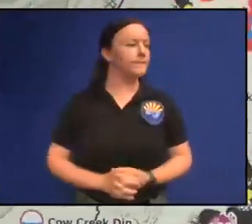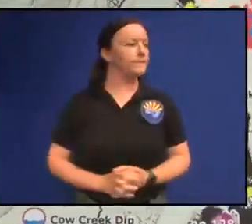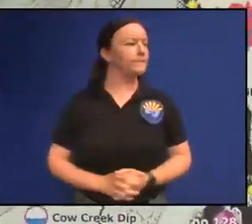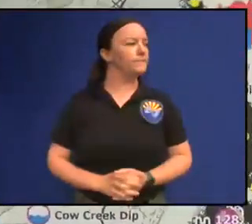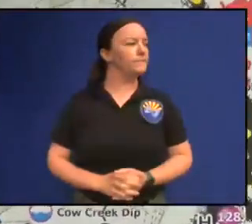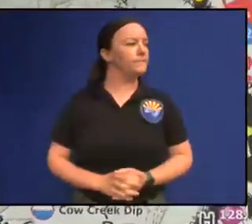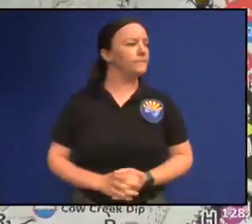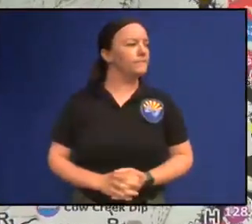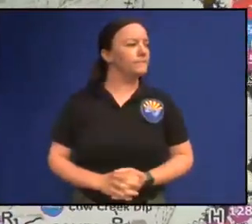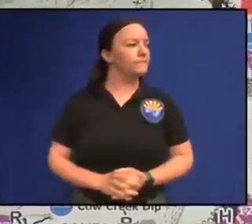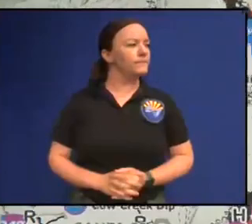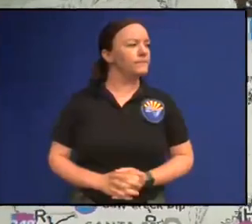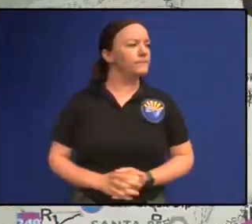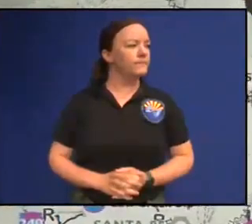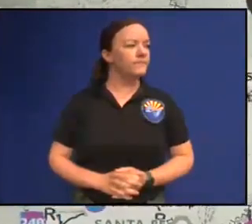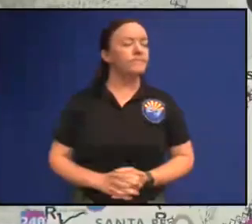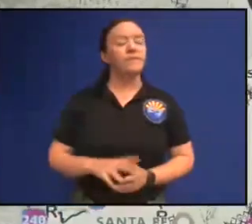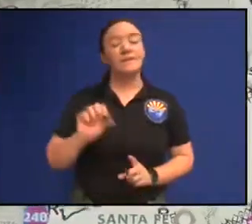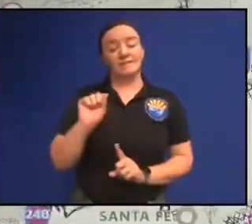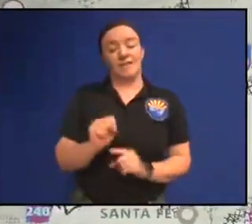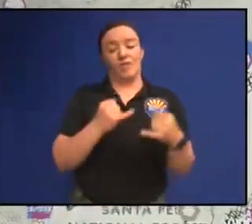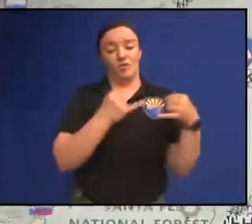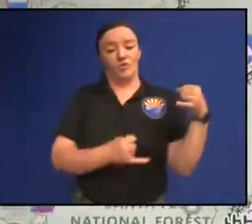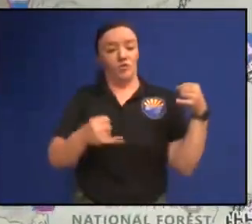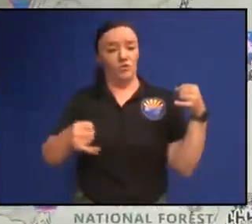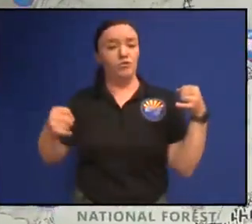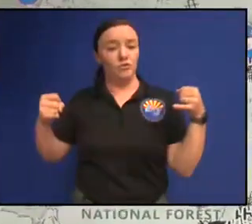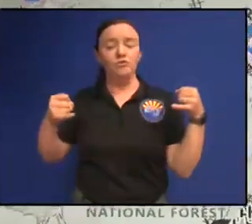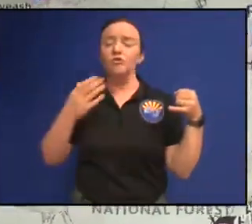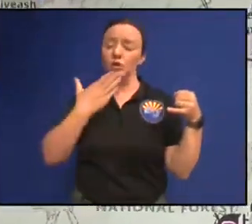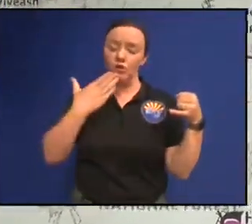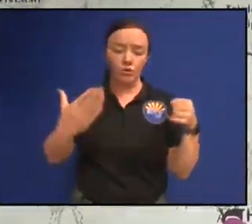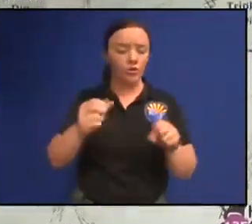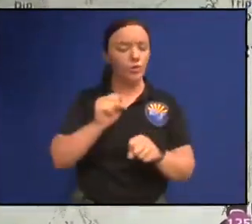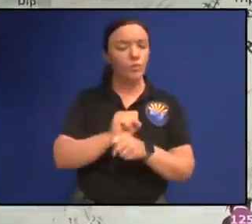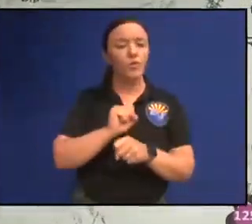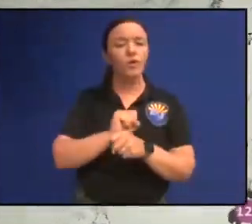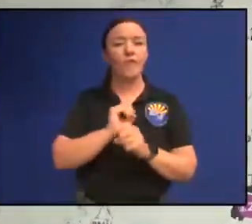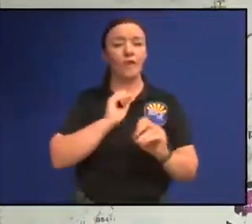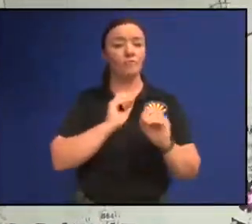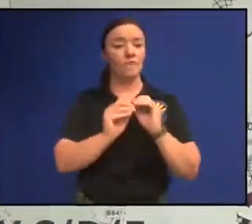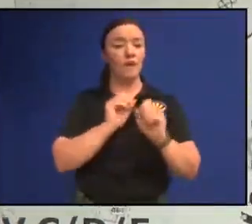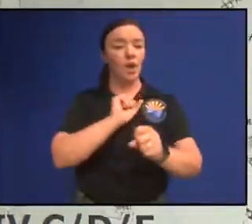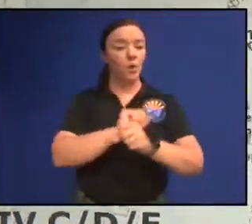ON THE SOUTHERN END OF THE FIRE HERE, BUT THE REPAIR WORK AND CHIPPING.